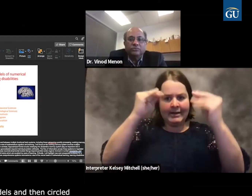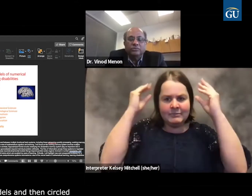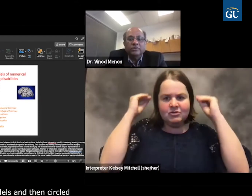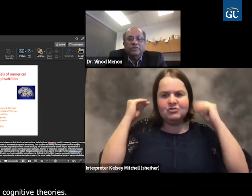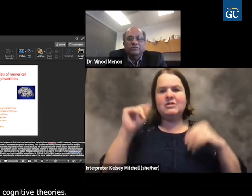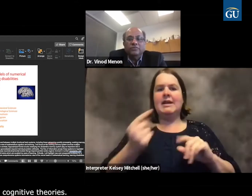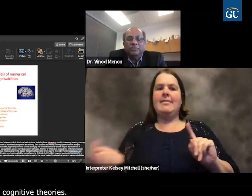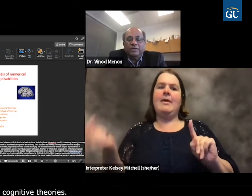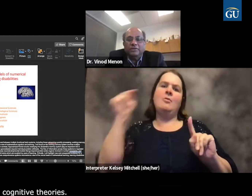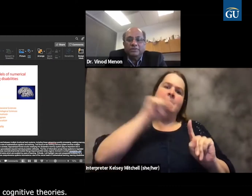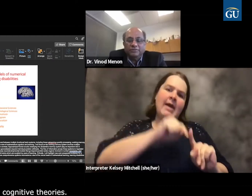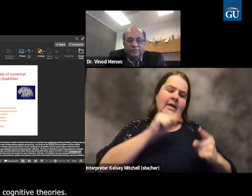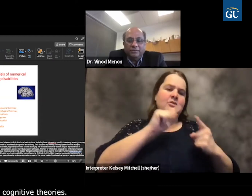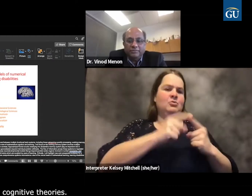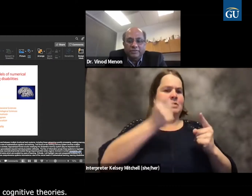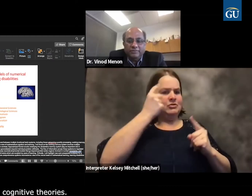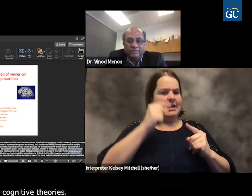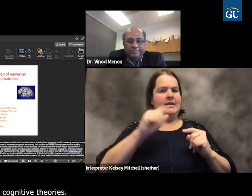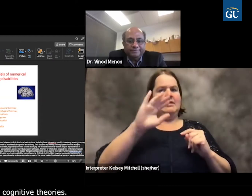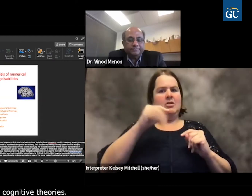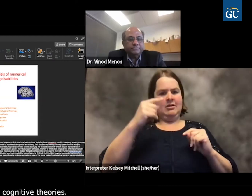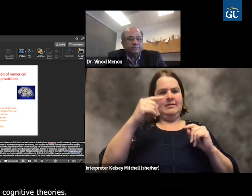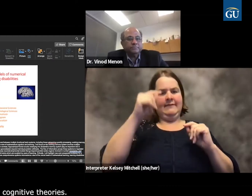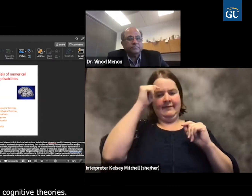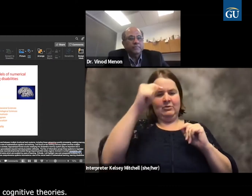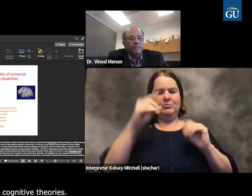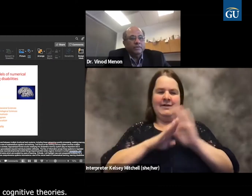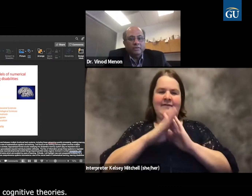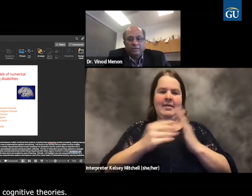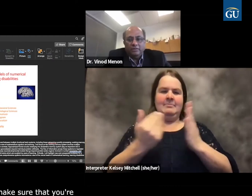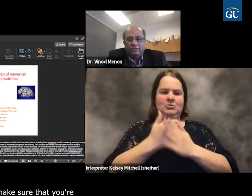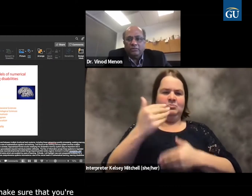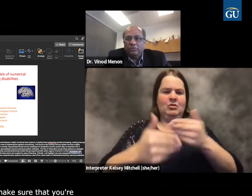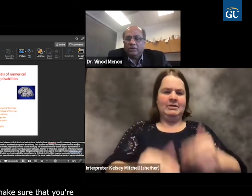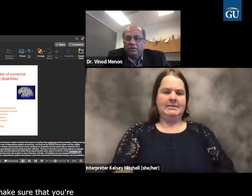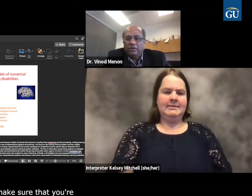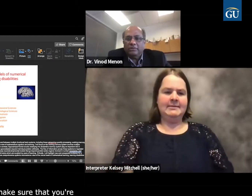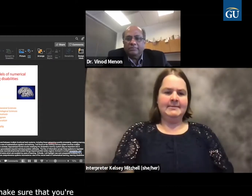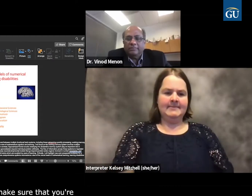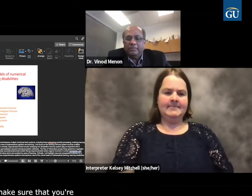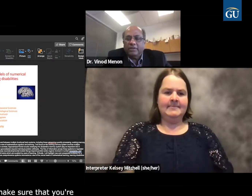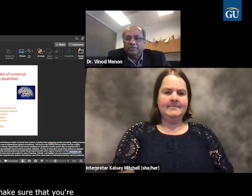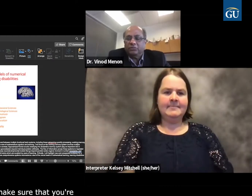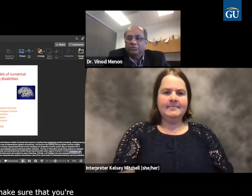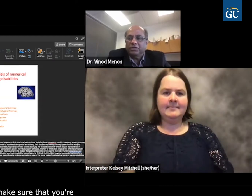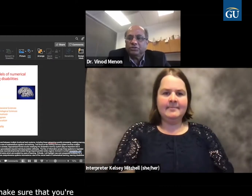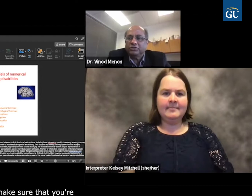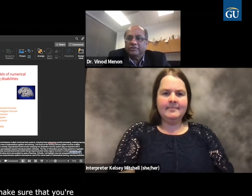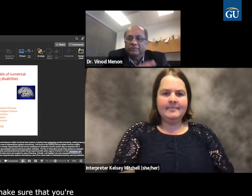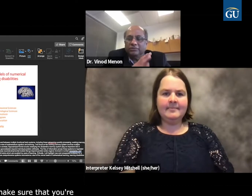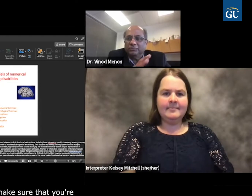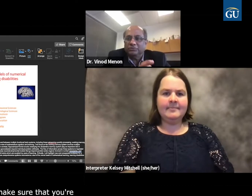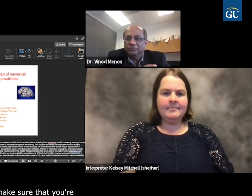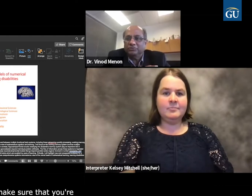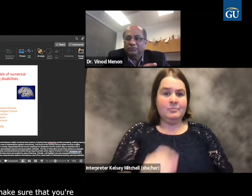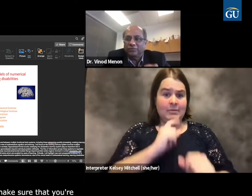circle back to informing cognitive theories